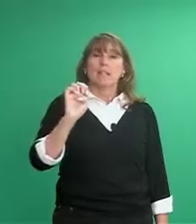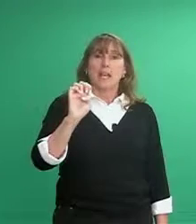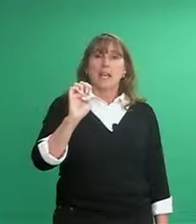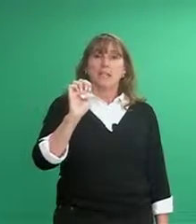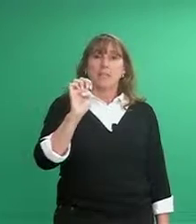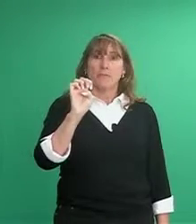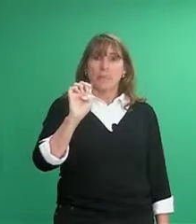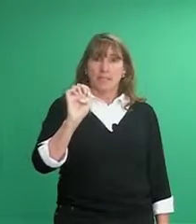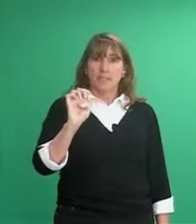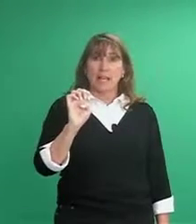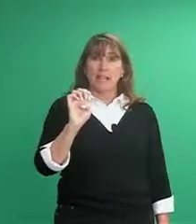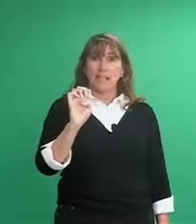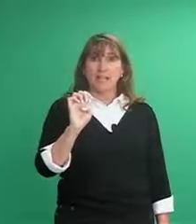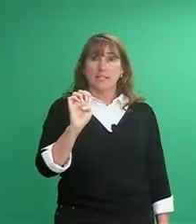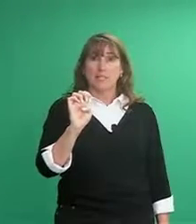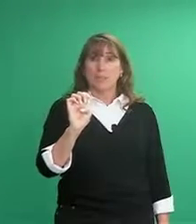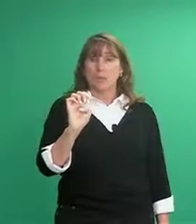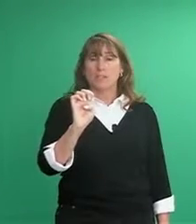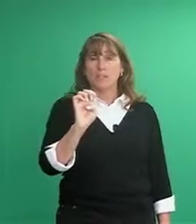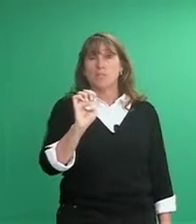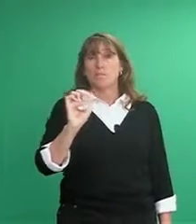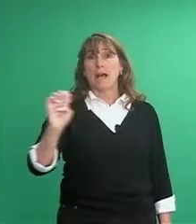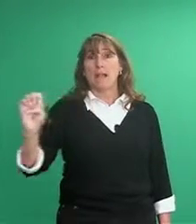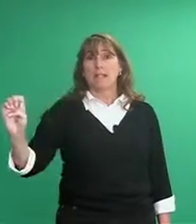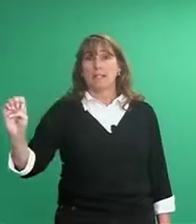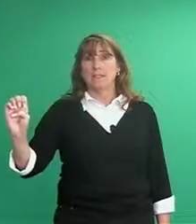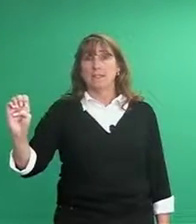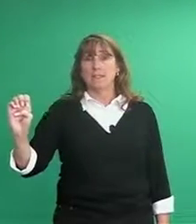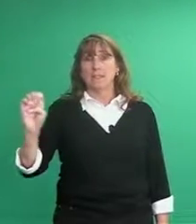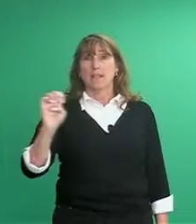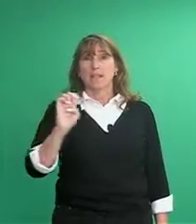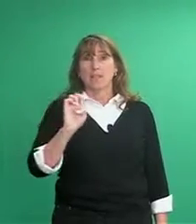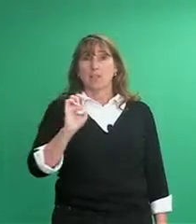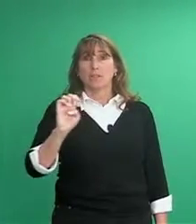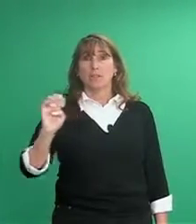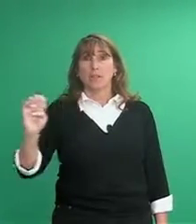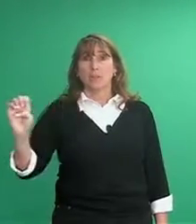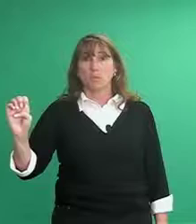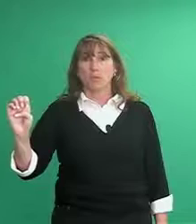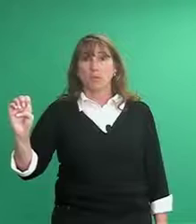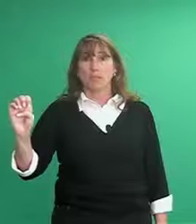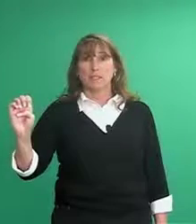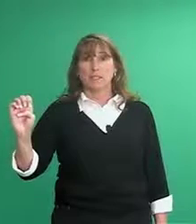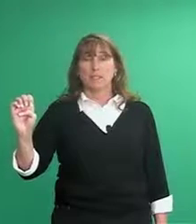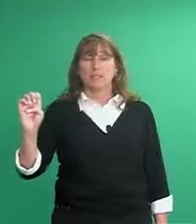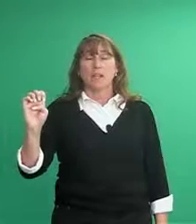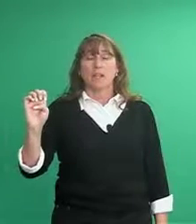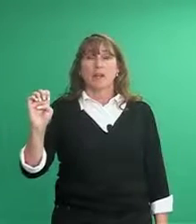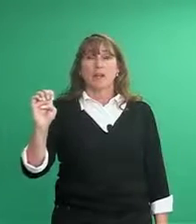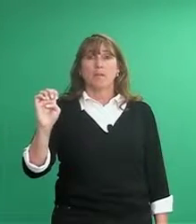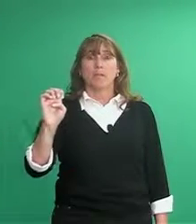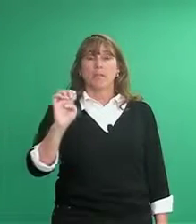now if since I'm facing you it's to my east that's called signers perspective [um]